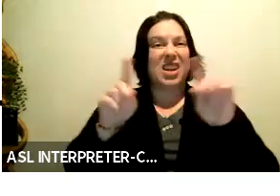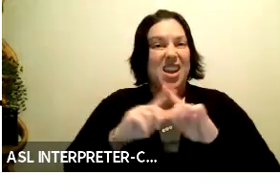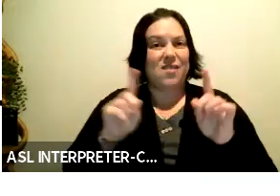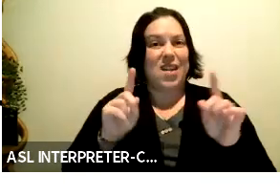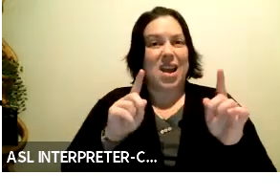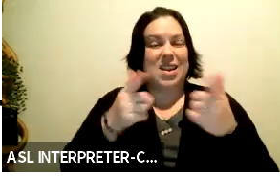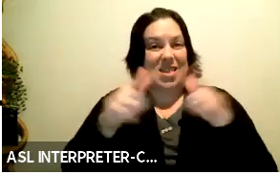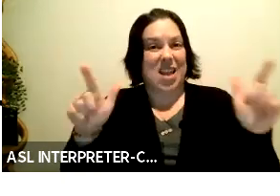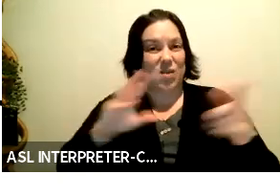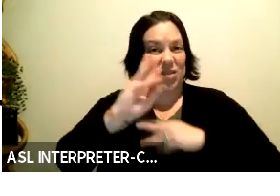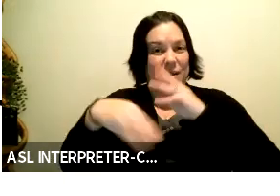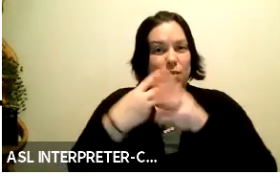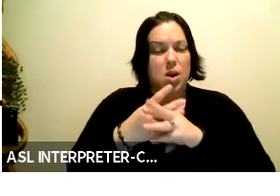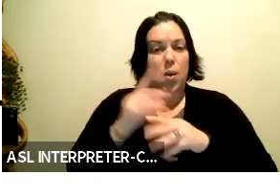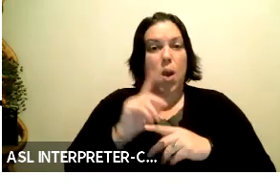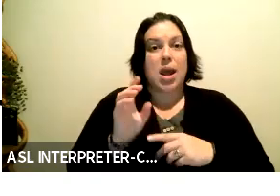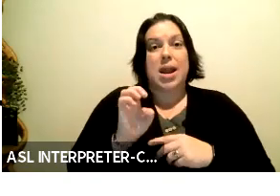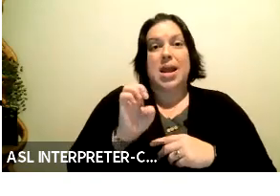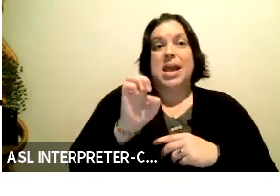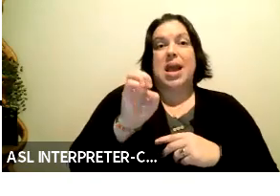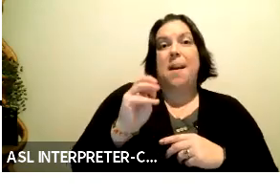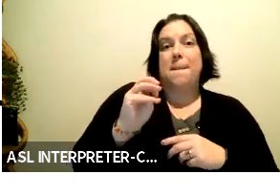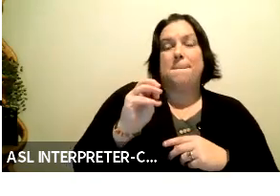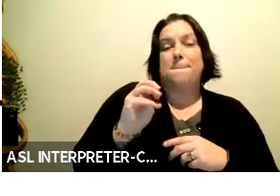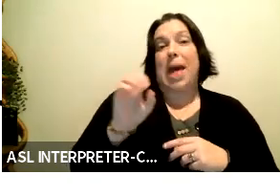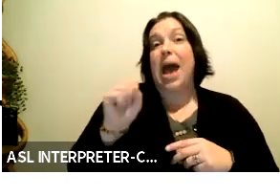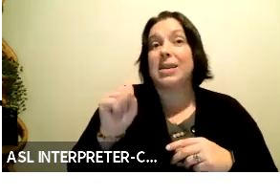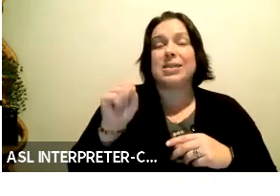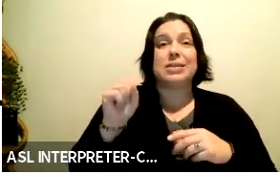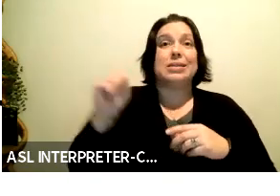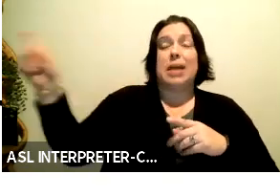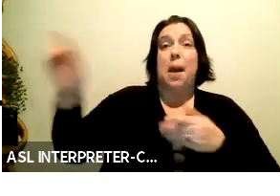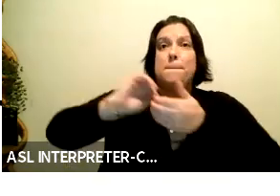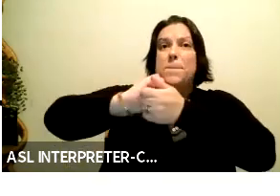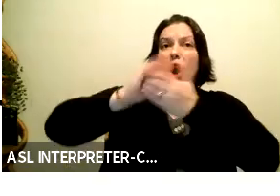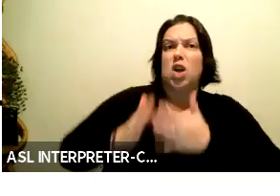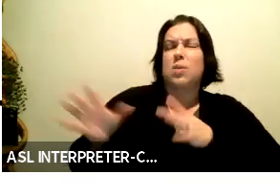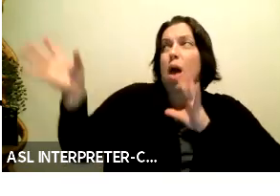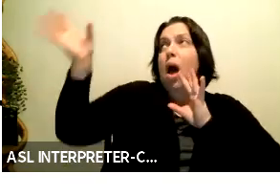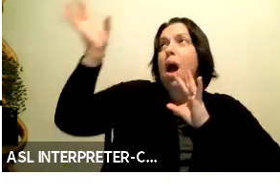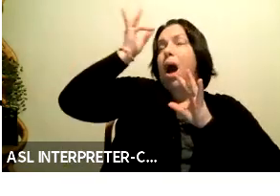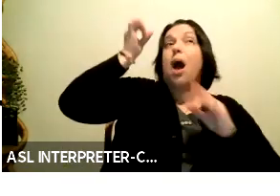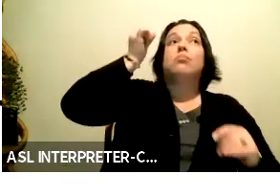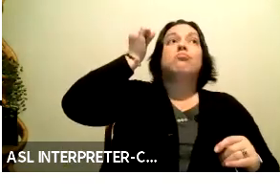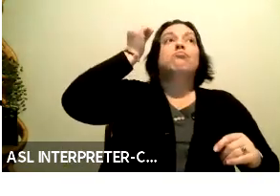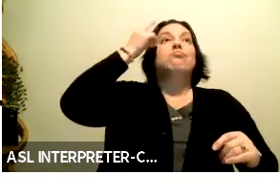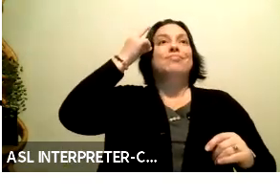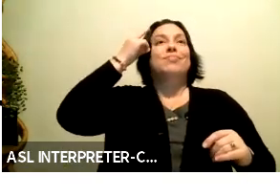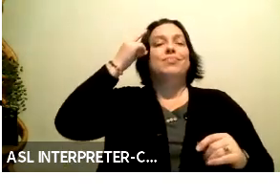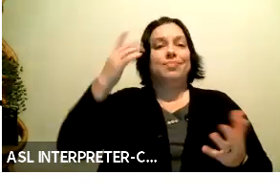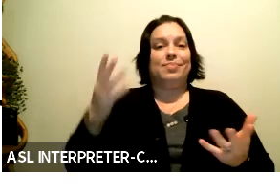EMS partner clicked in with that themist framework idea. Another metaphor I'm fond of is the idea of